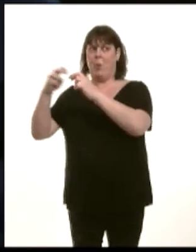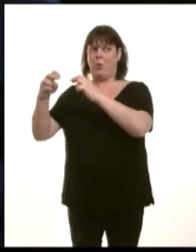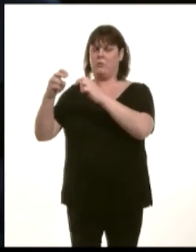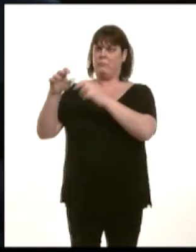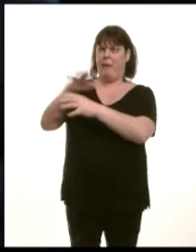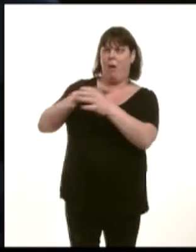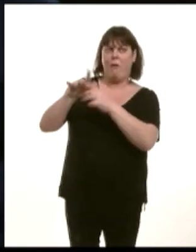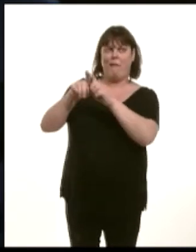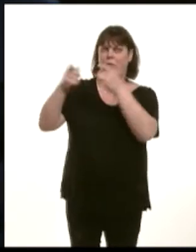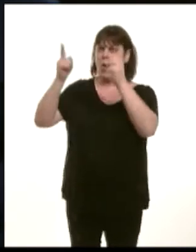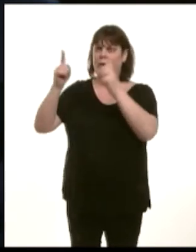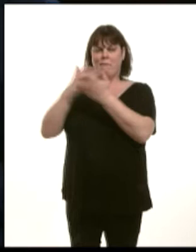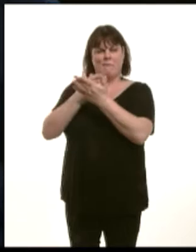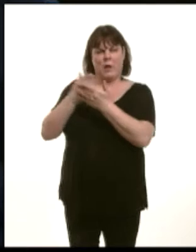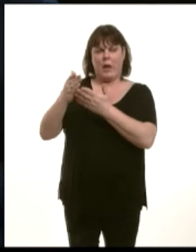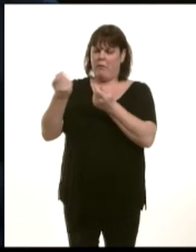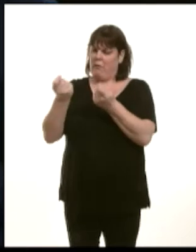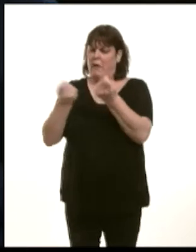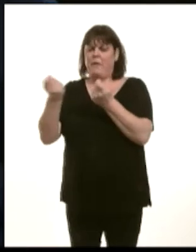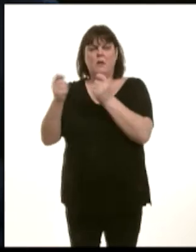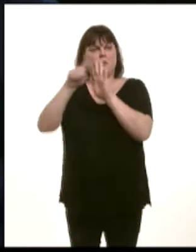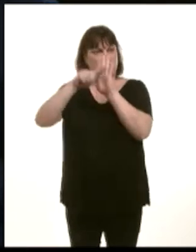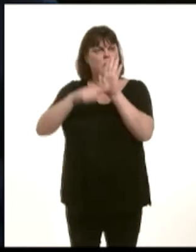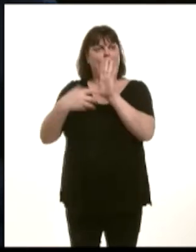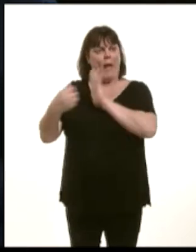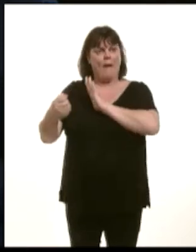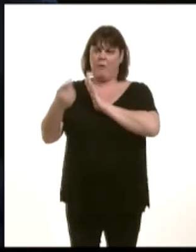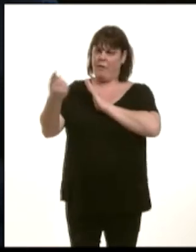deliver clear governance arrangements and push through projects successfully.